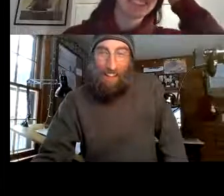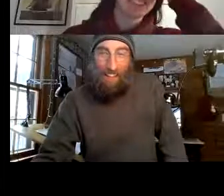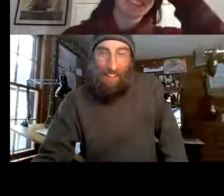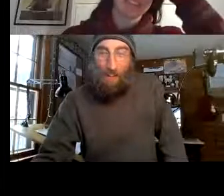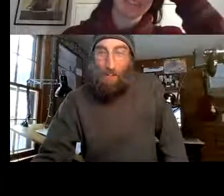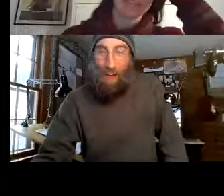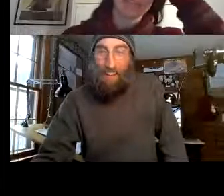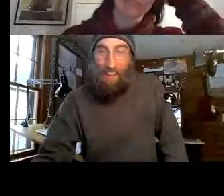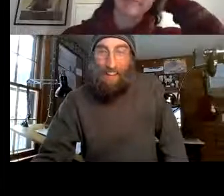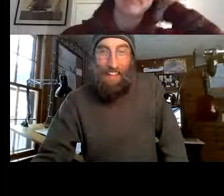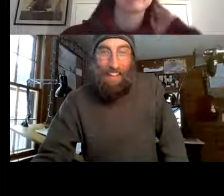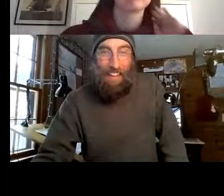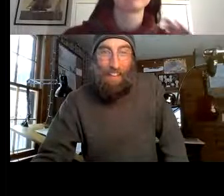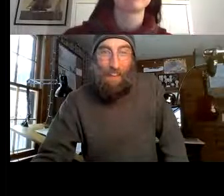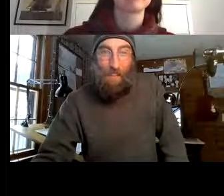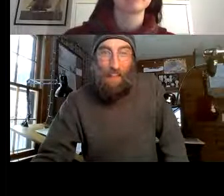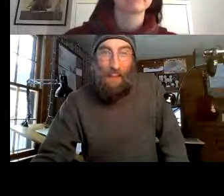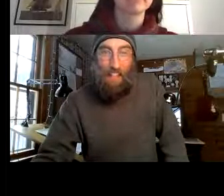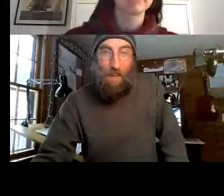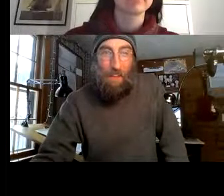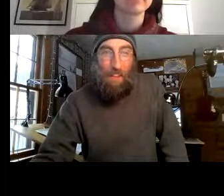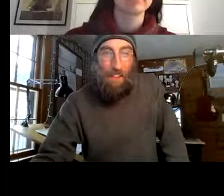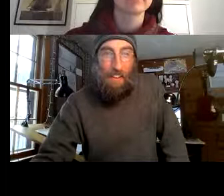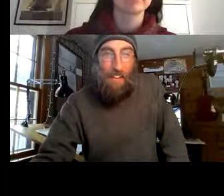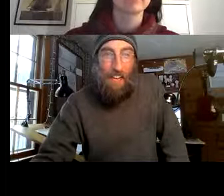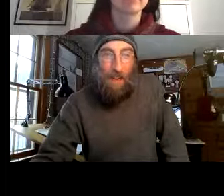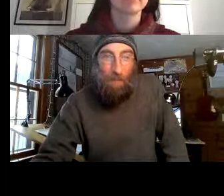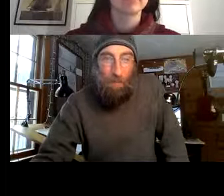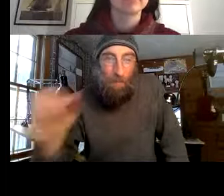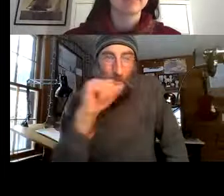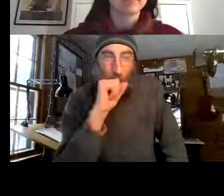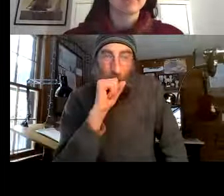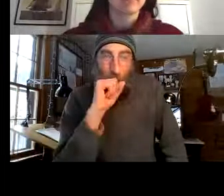And it's it's pretty fascinating! I love the teaching materials at the time.